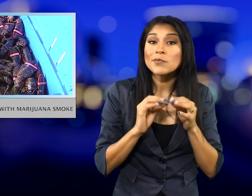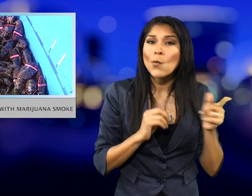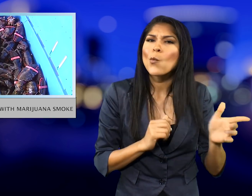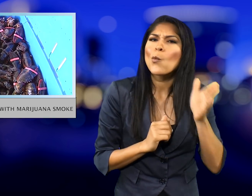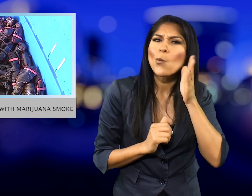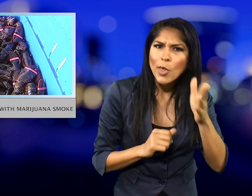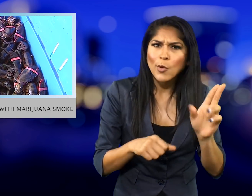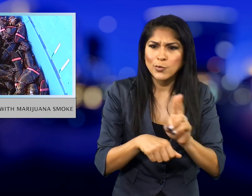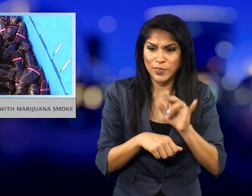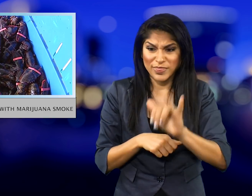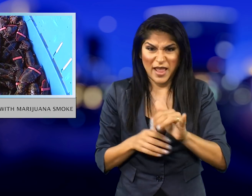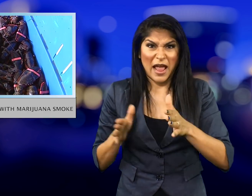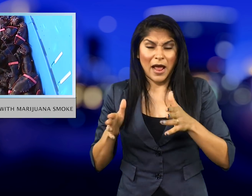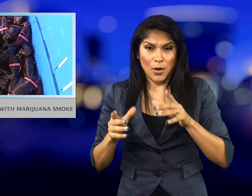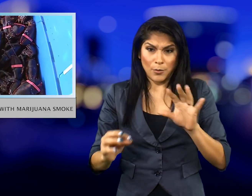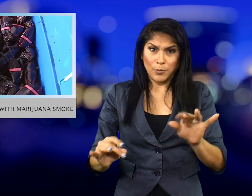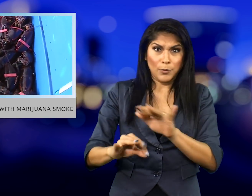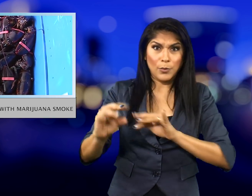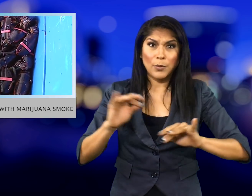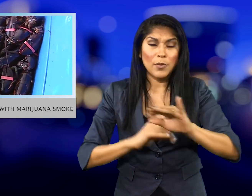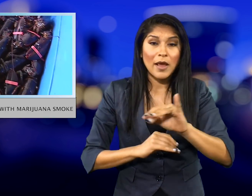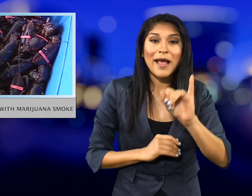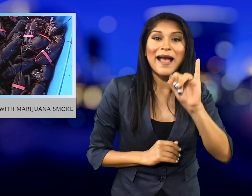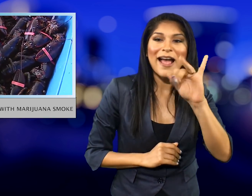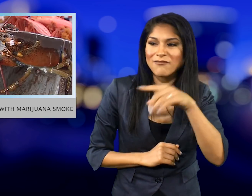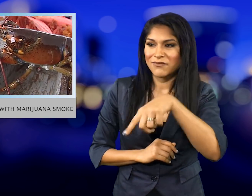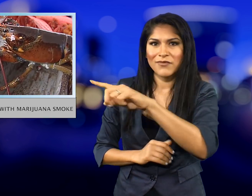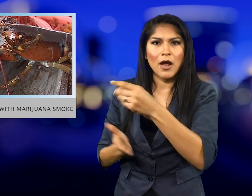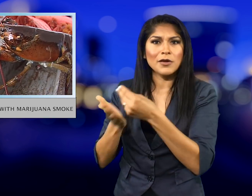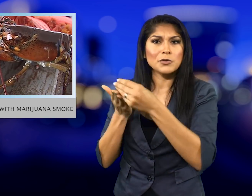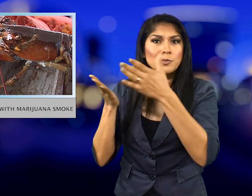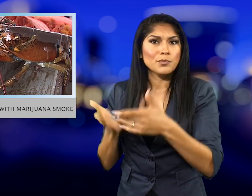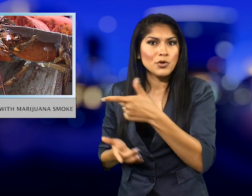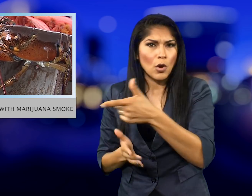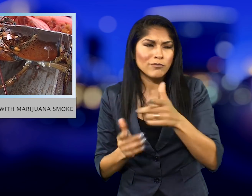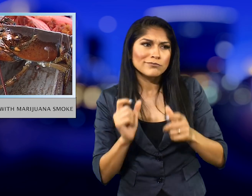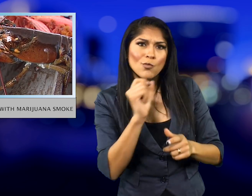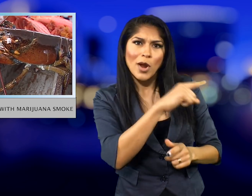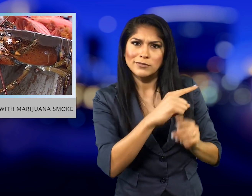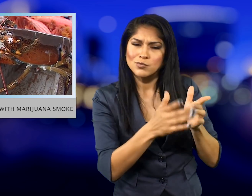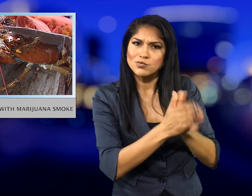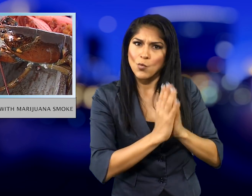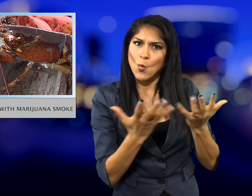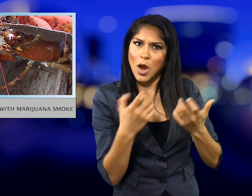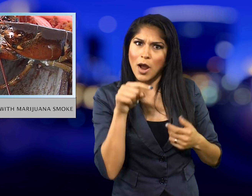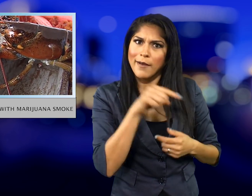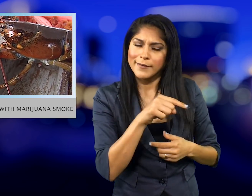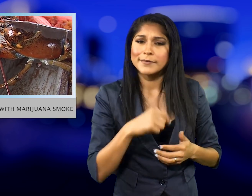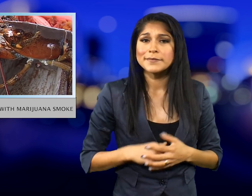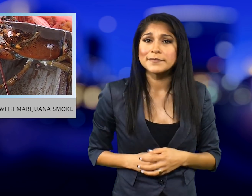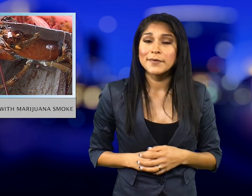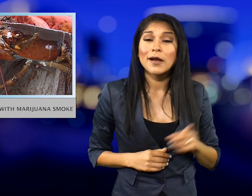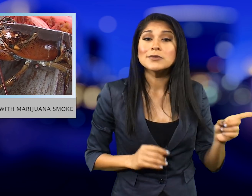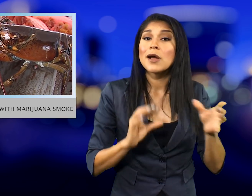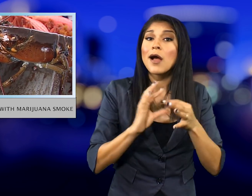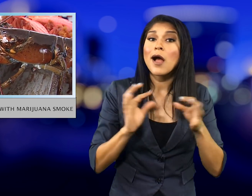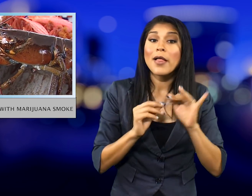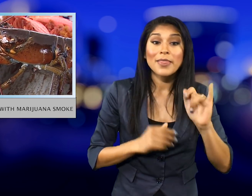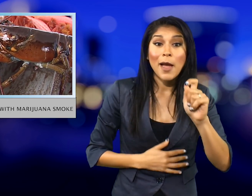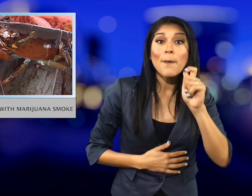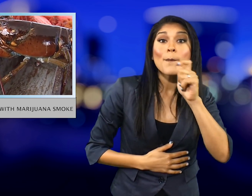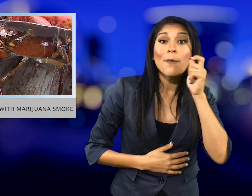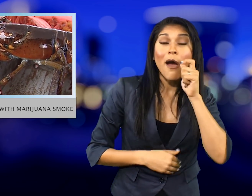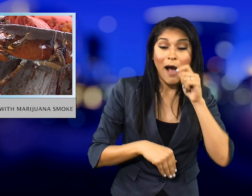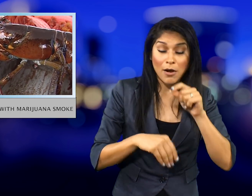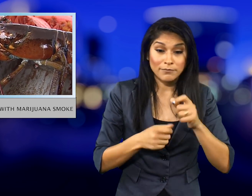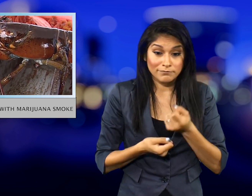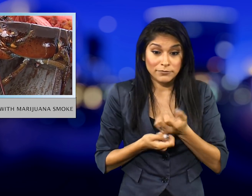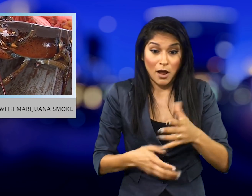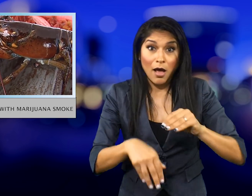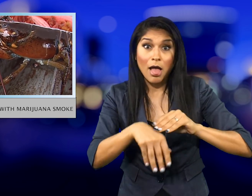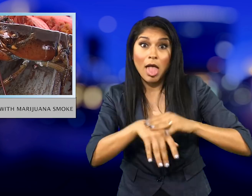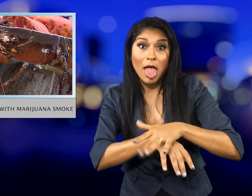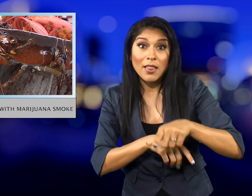Gill said the method will be used at a customer's request and she claims the marijuana does